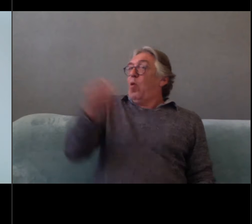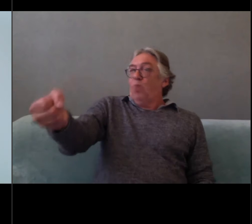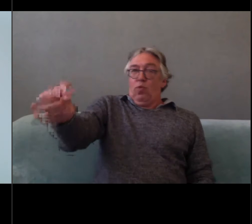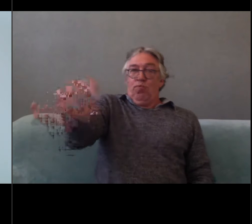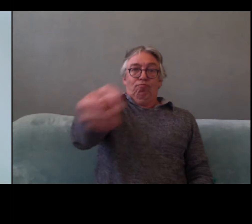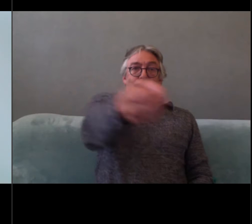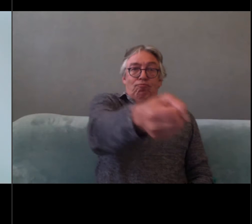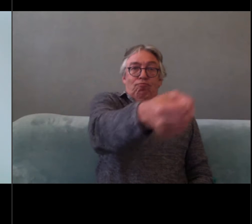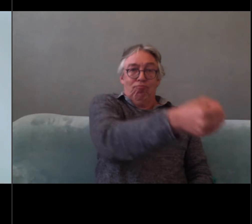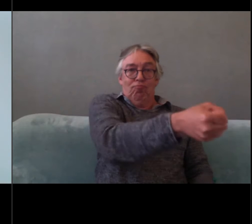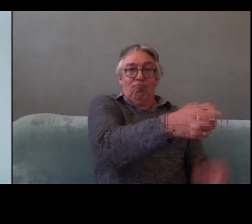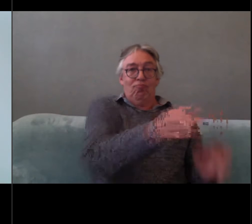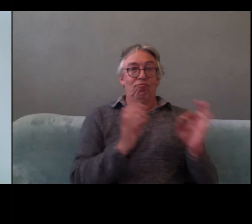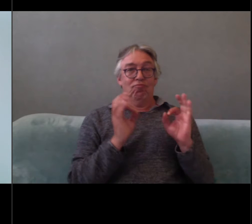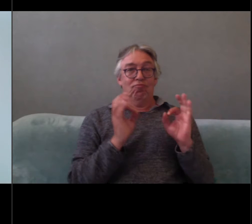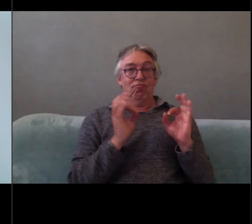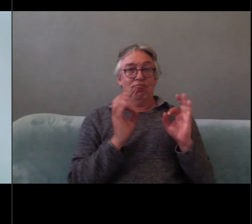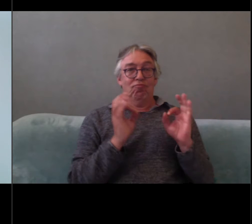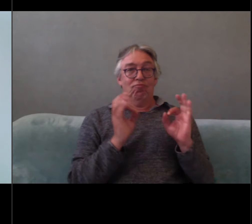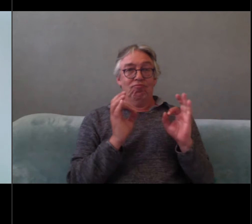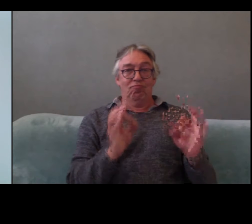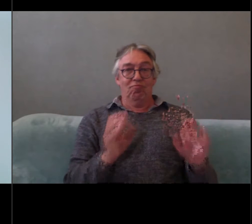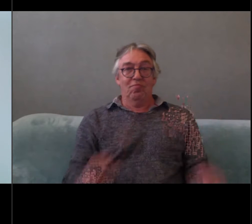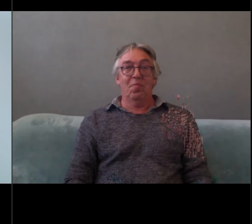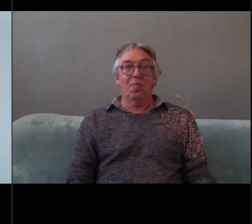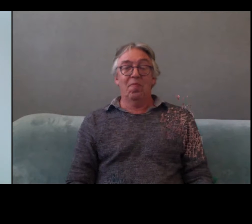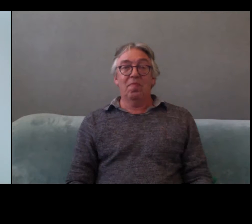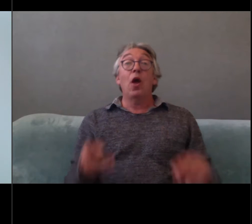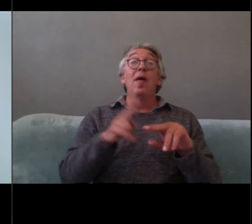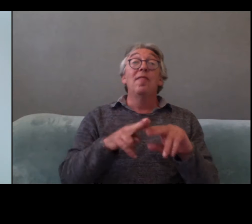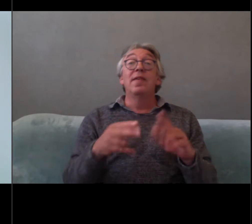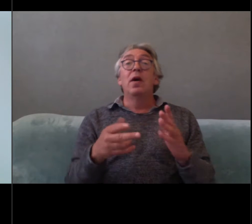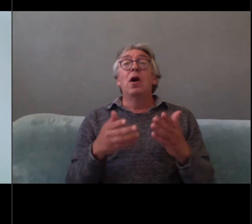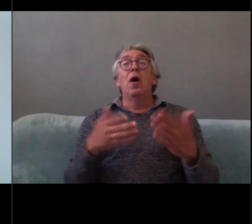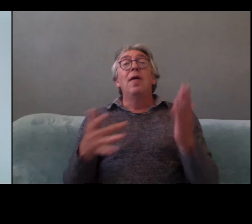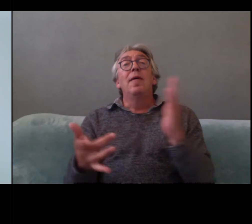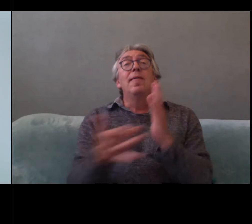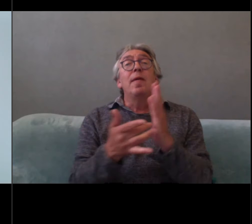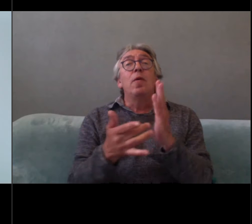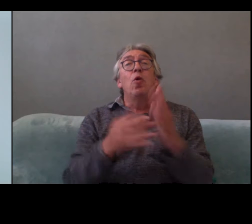In case you face technical issues you can write to Raquel